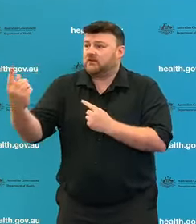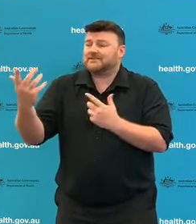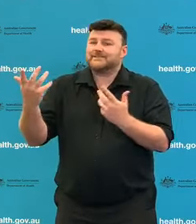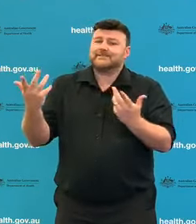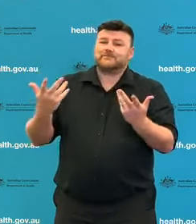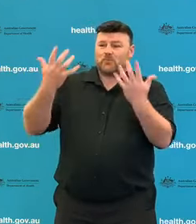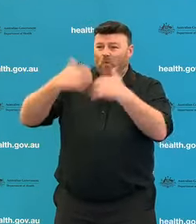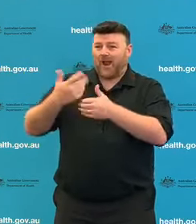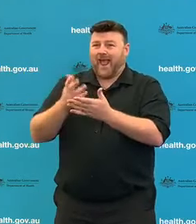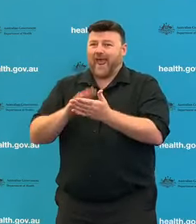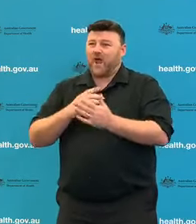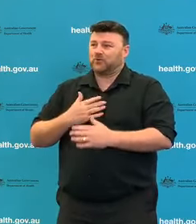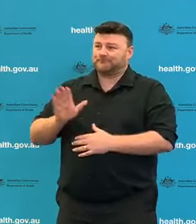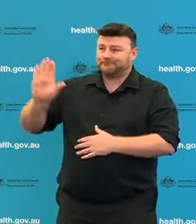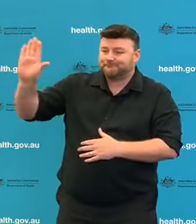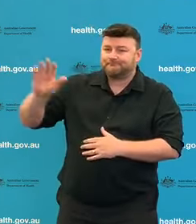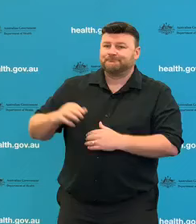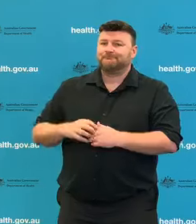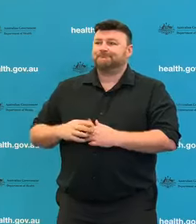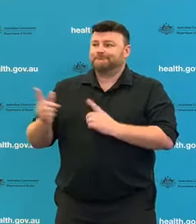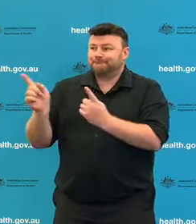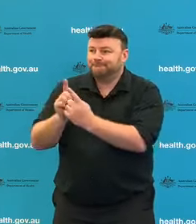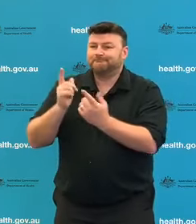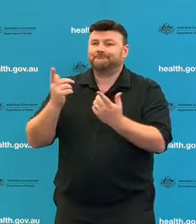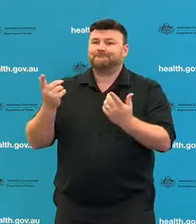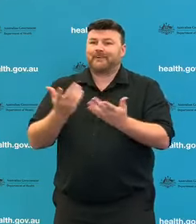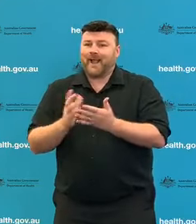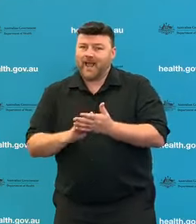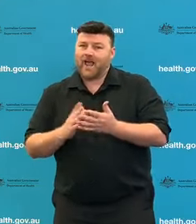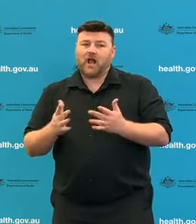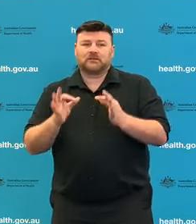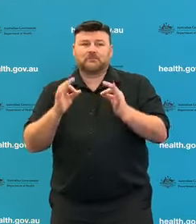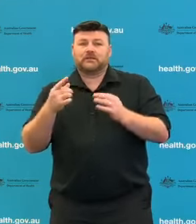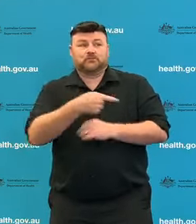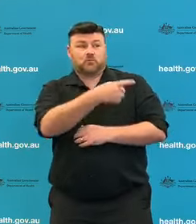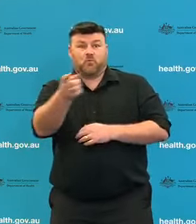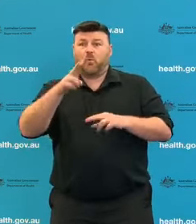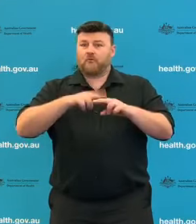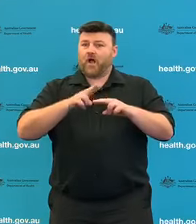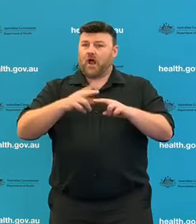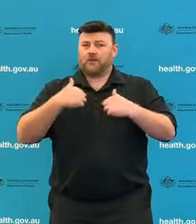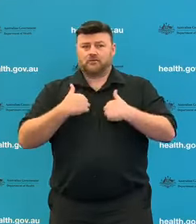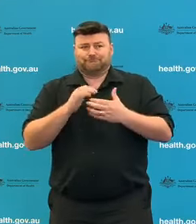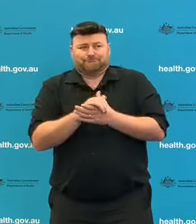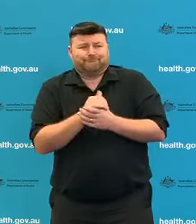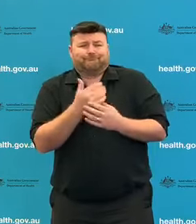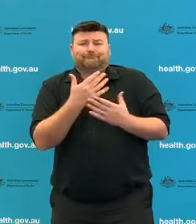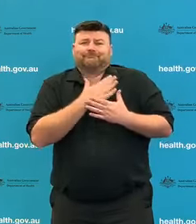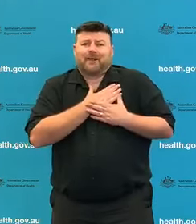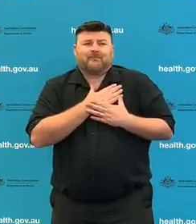and greet those you love particularly all the fathers out there to whom we are so grateful for the great love and care they provide to all of us.